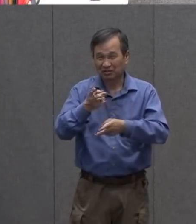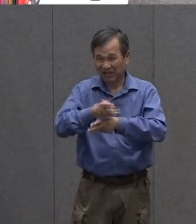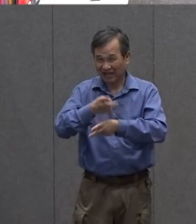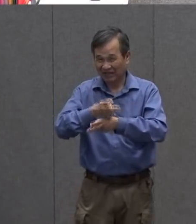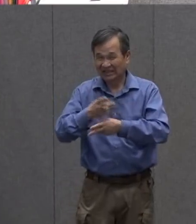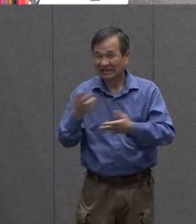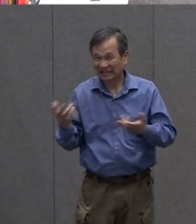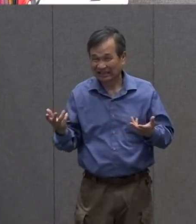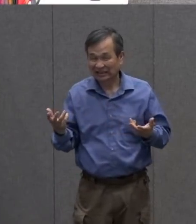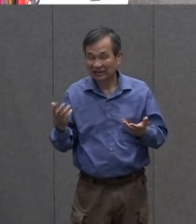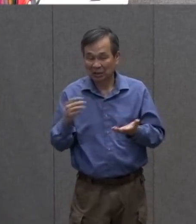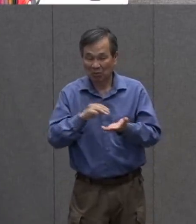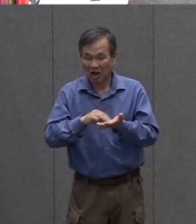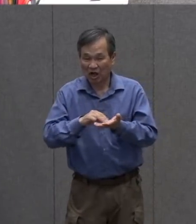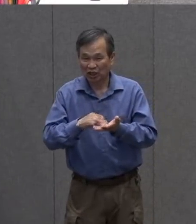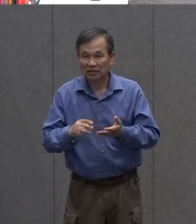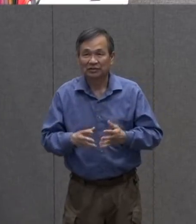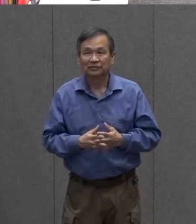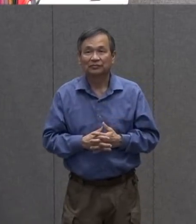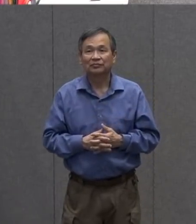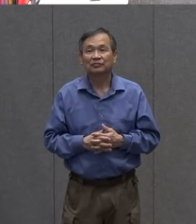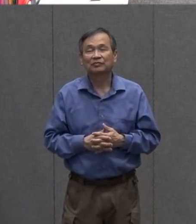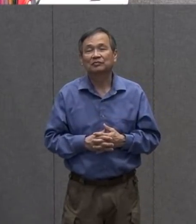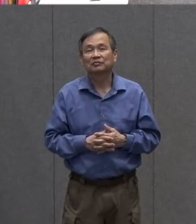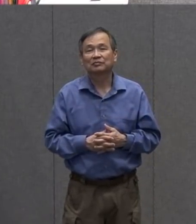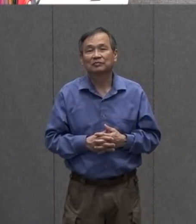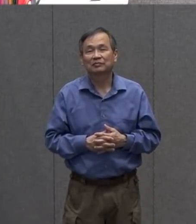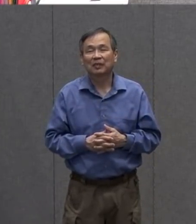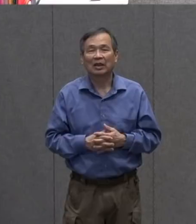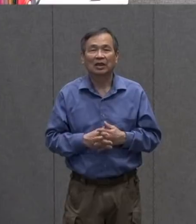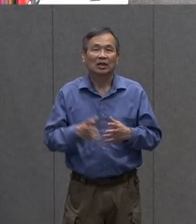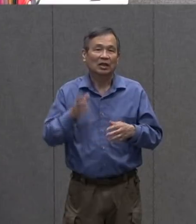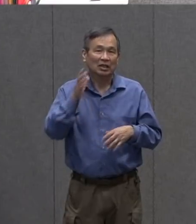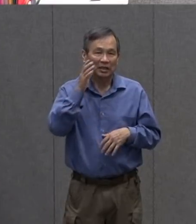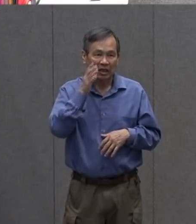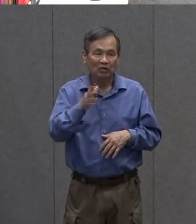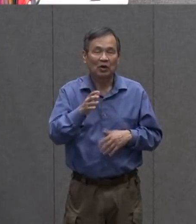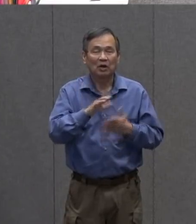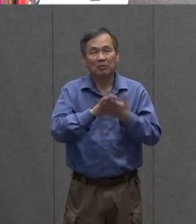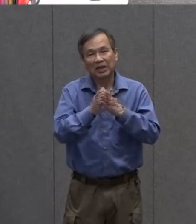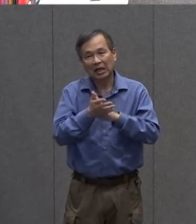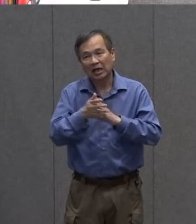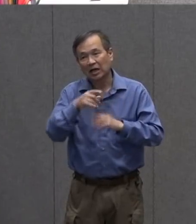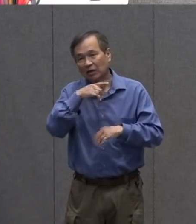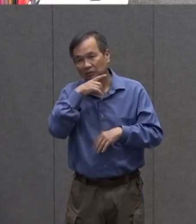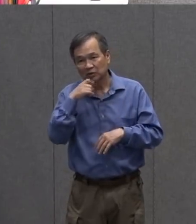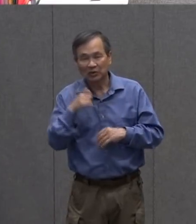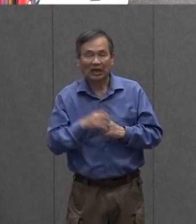because as you're using them they are going to need time to dry in order for you not to smudge it.